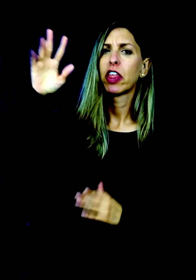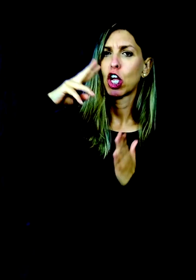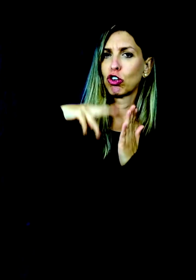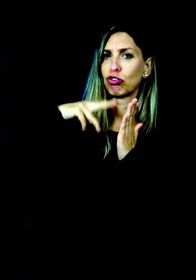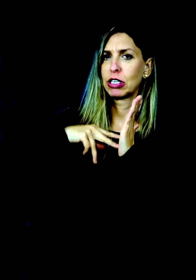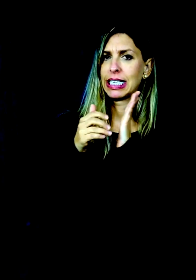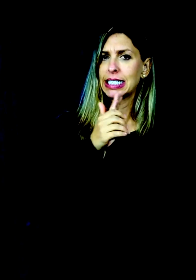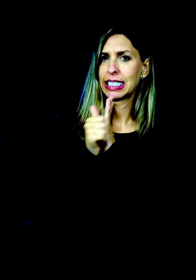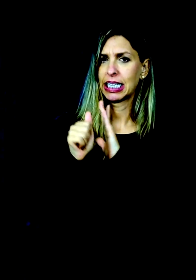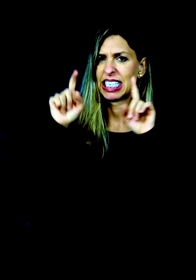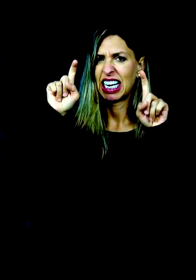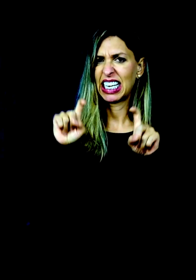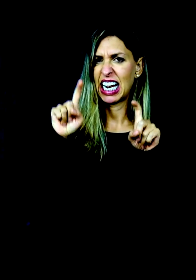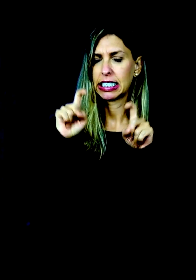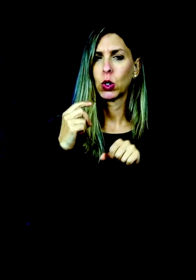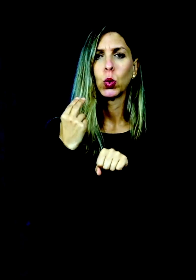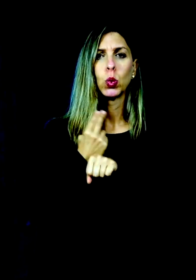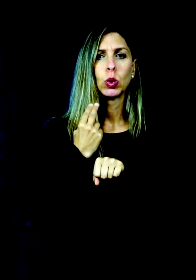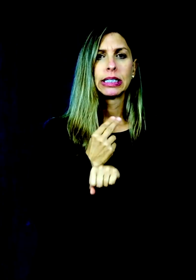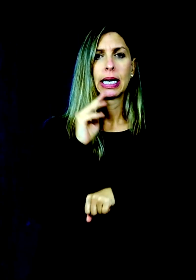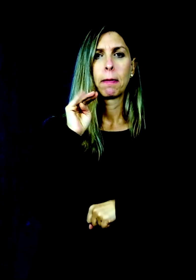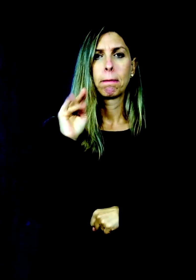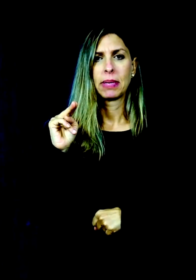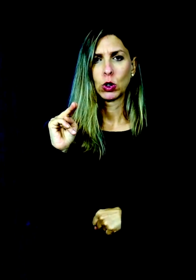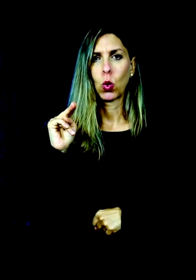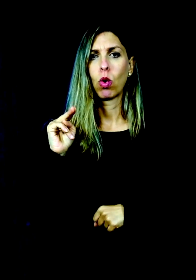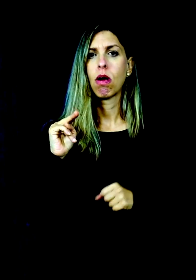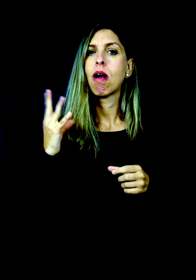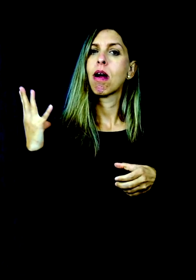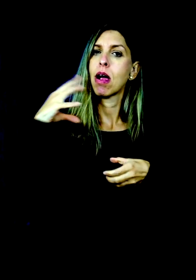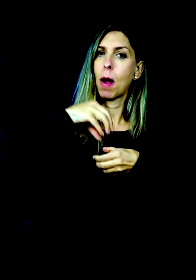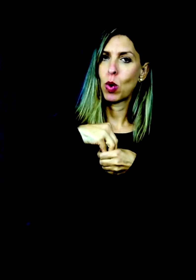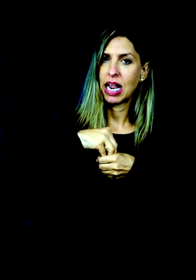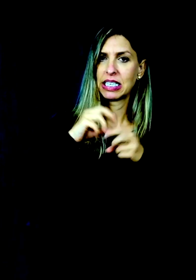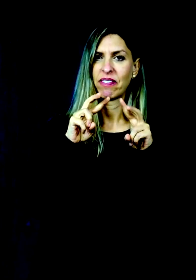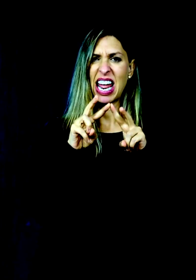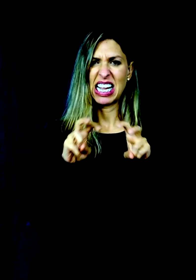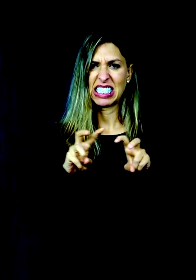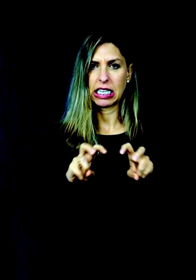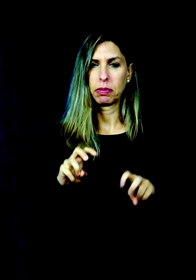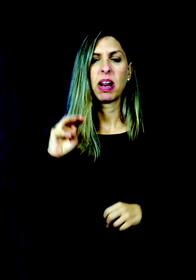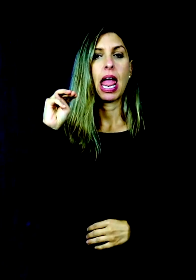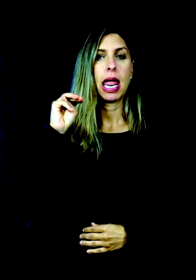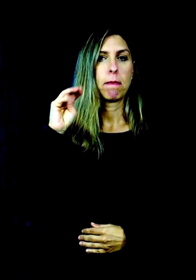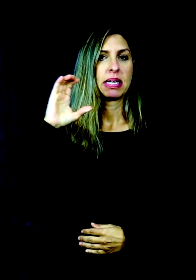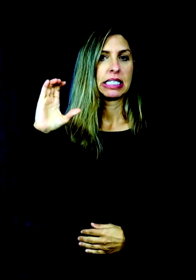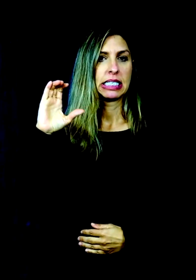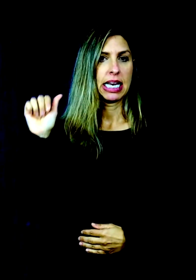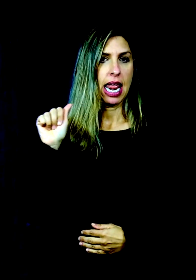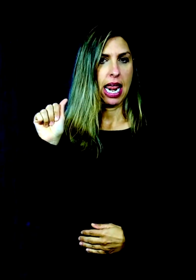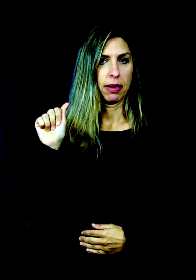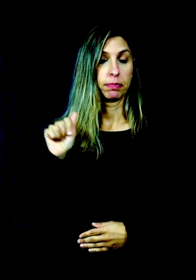Assessment (MCAs)/3rd grade reading scores last year,